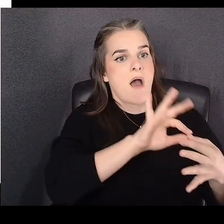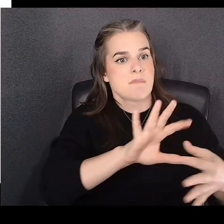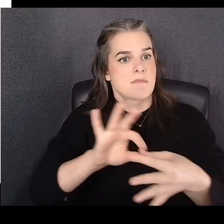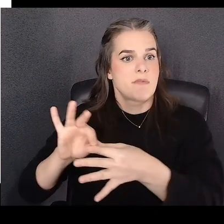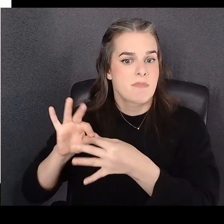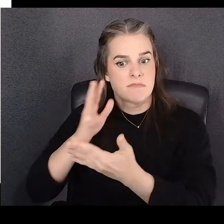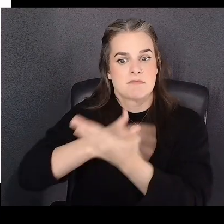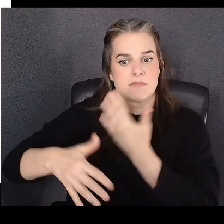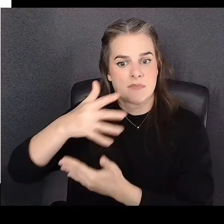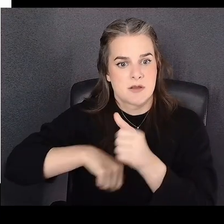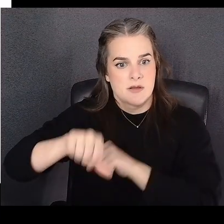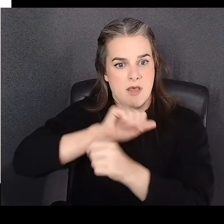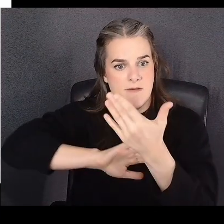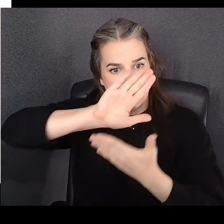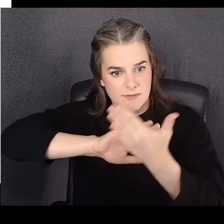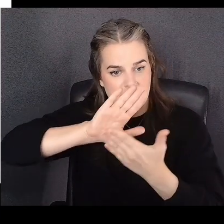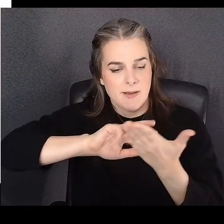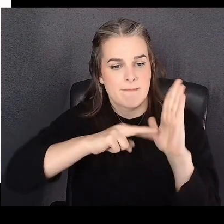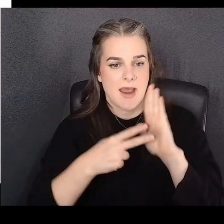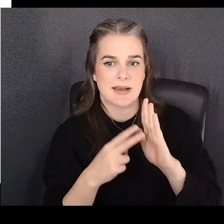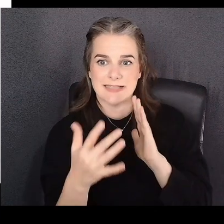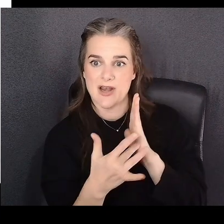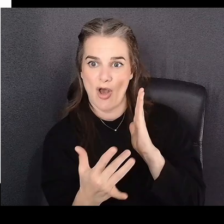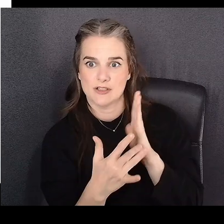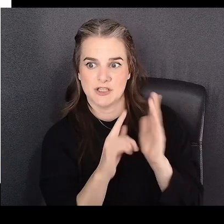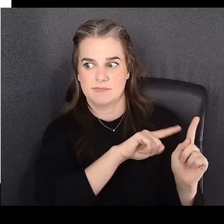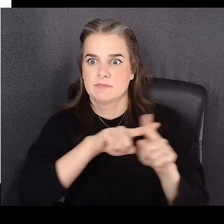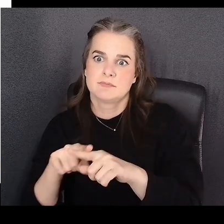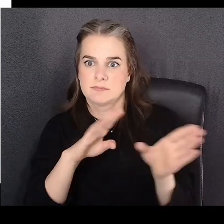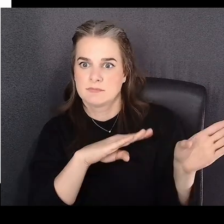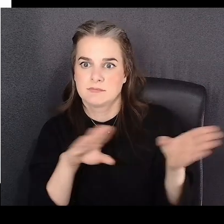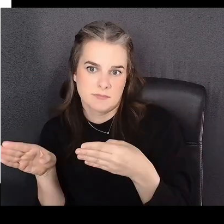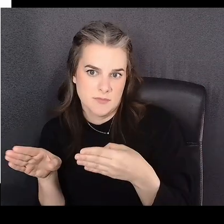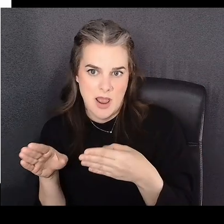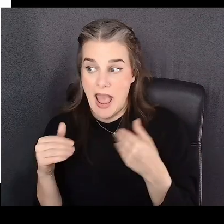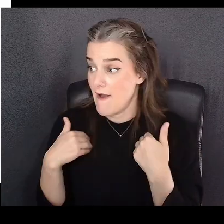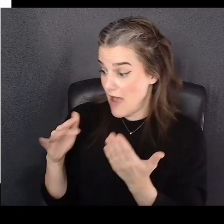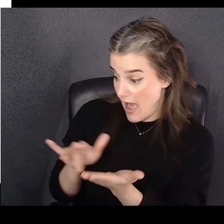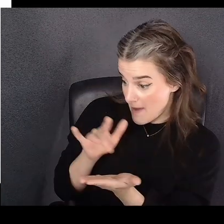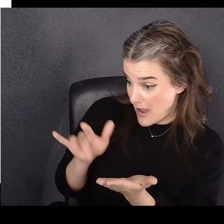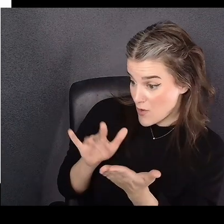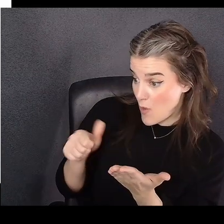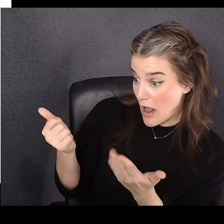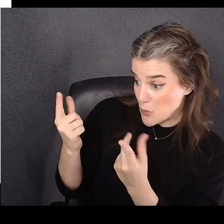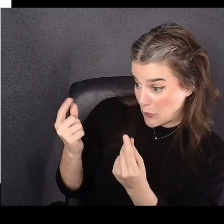OK, now that you got this iPad and you did FaceTime, what else would you like to do? So as tough a time that was, it was